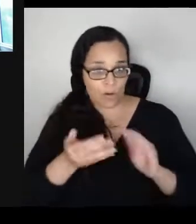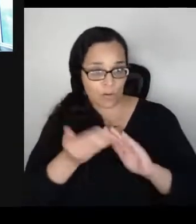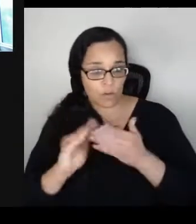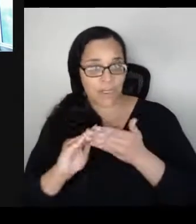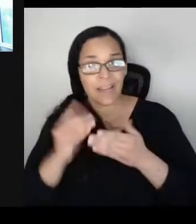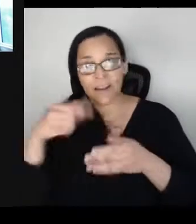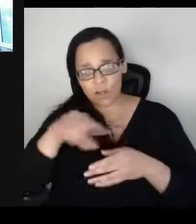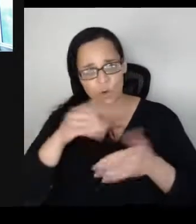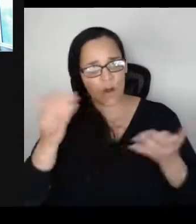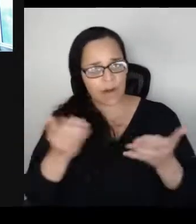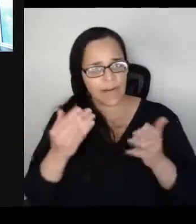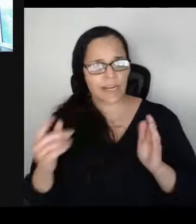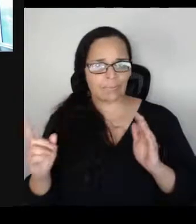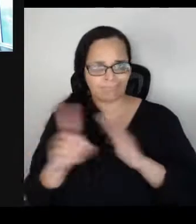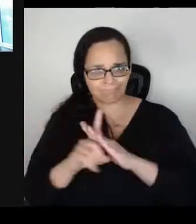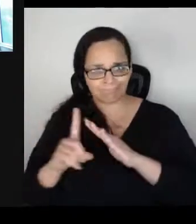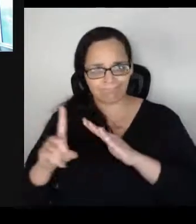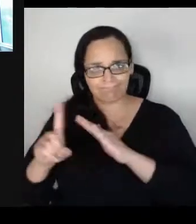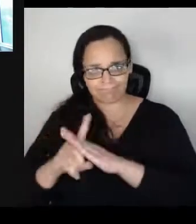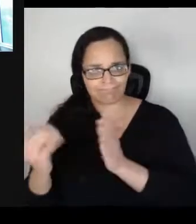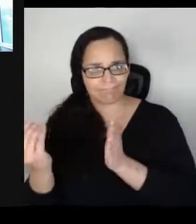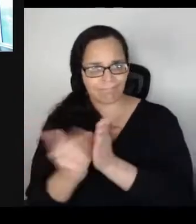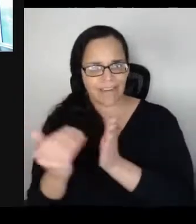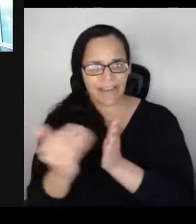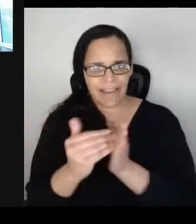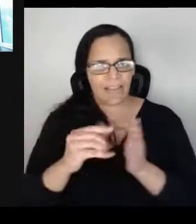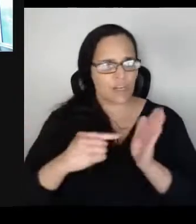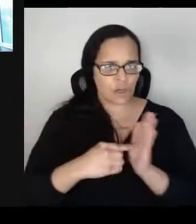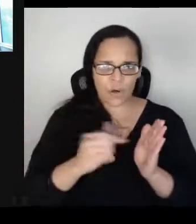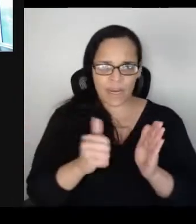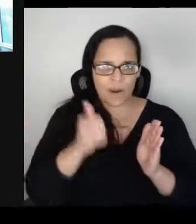after time that that will not happen and the work continues.